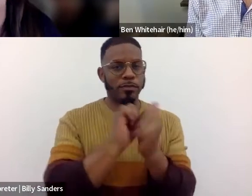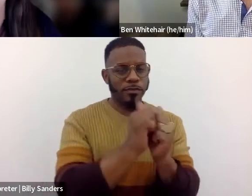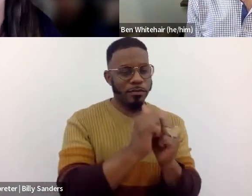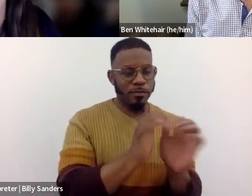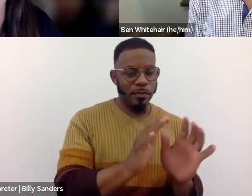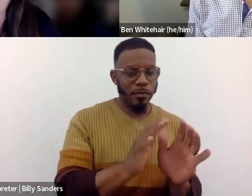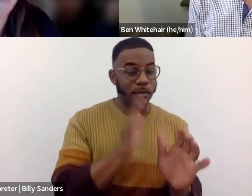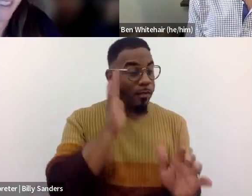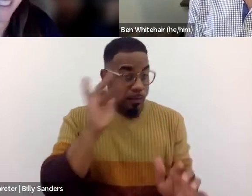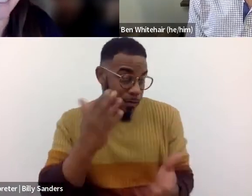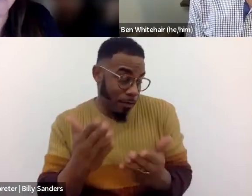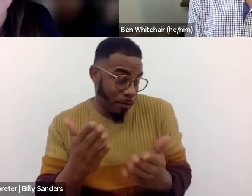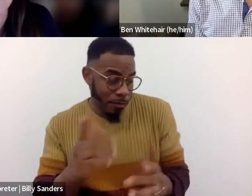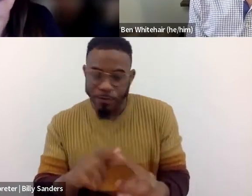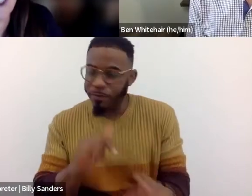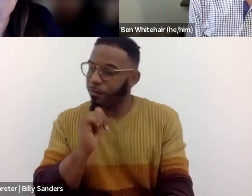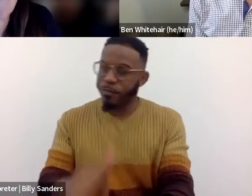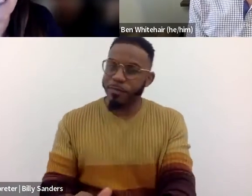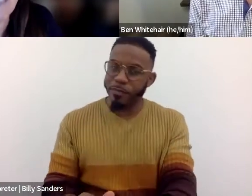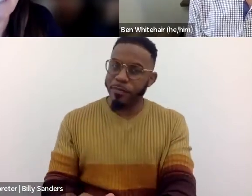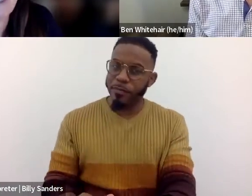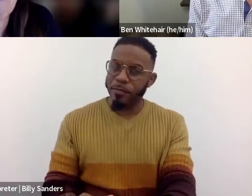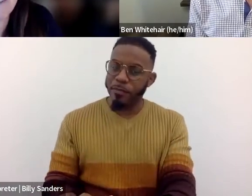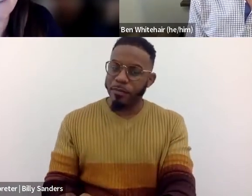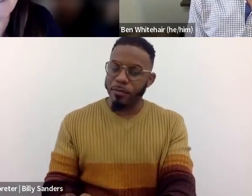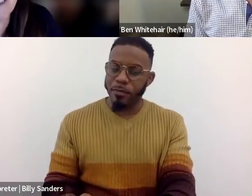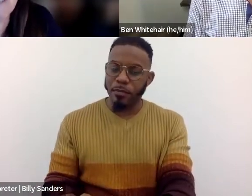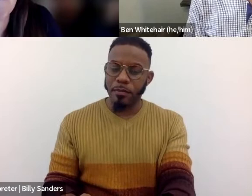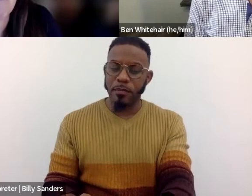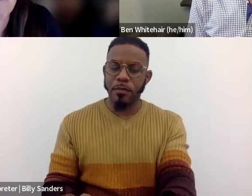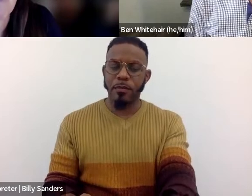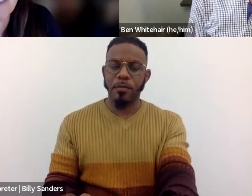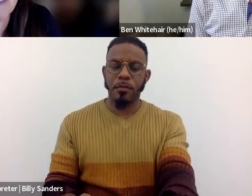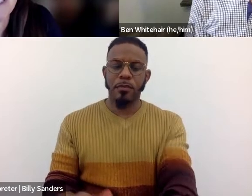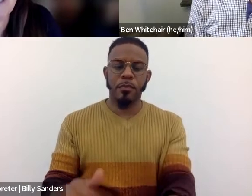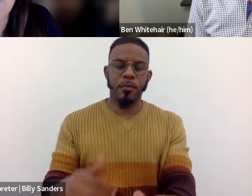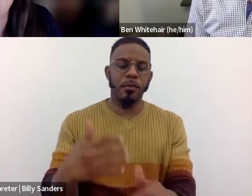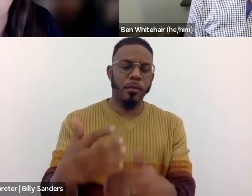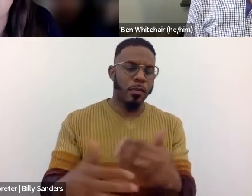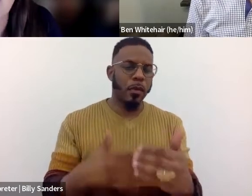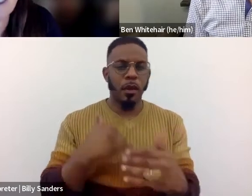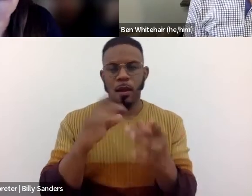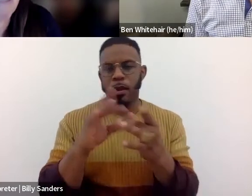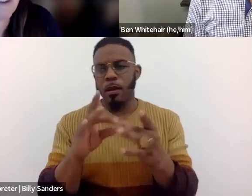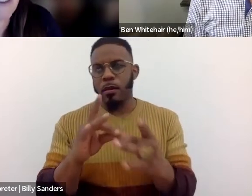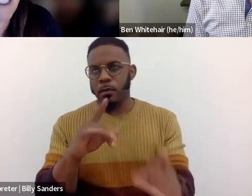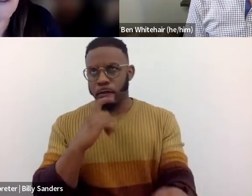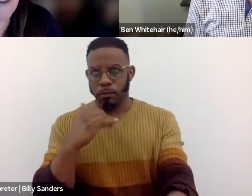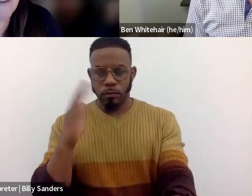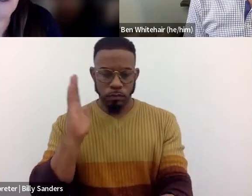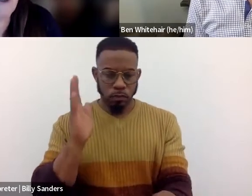it sounds like it might, but it doesn't. A non-compete, as I mentioned in my presentation,